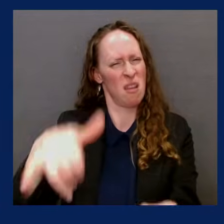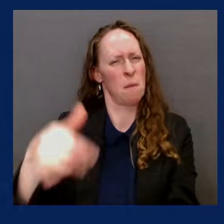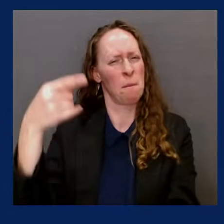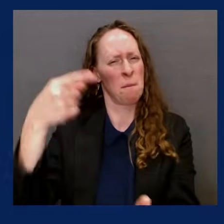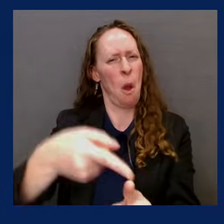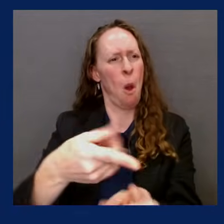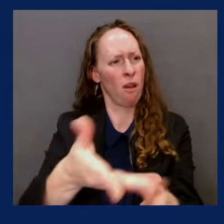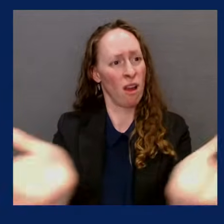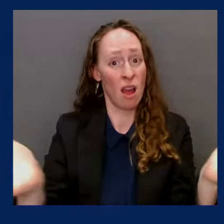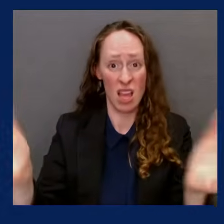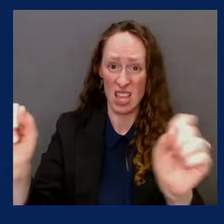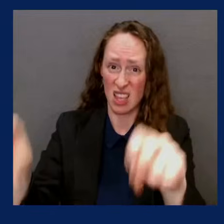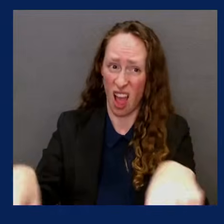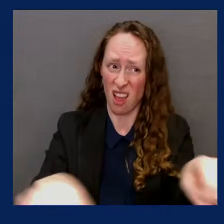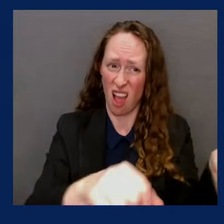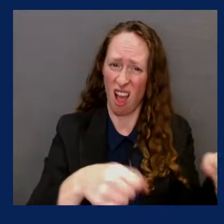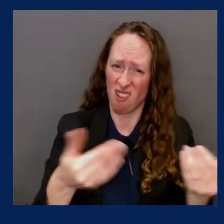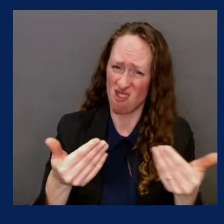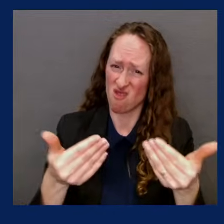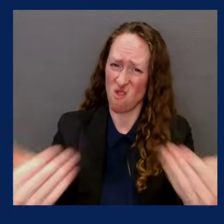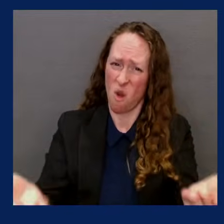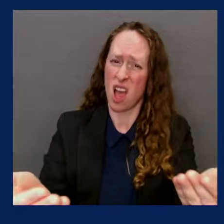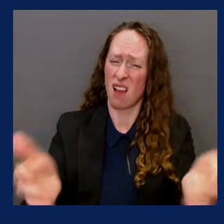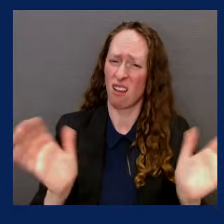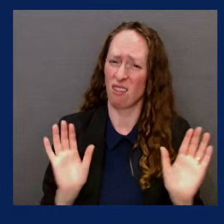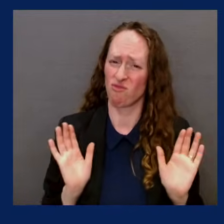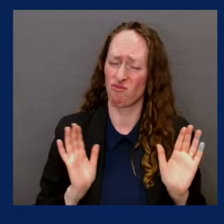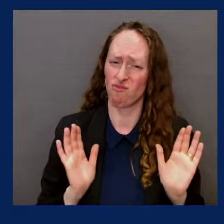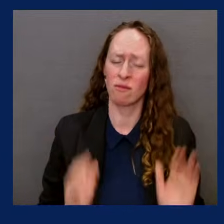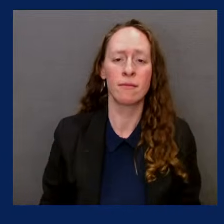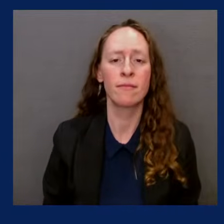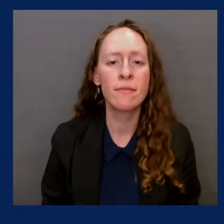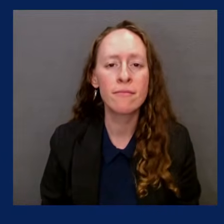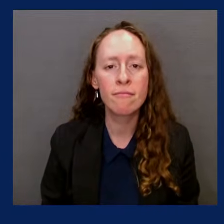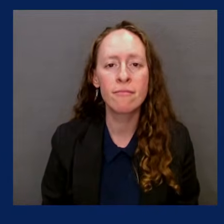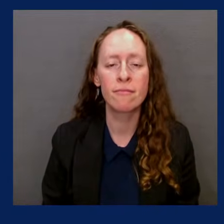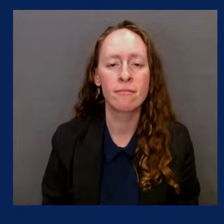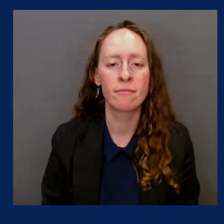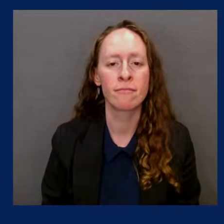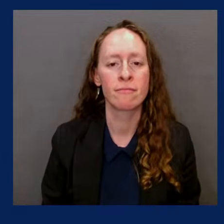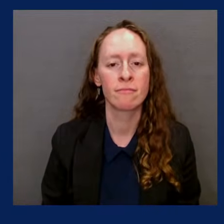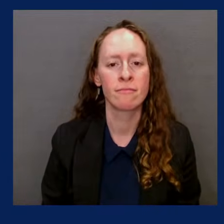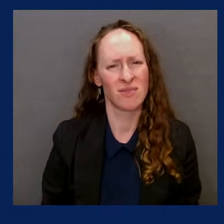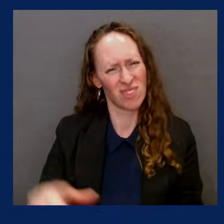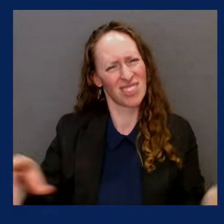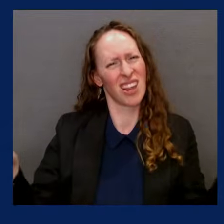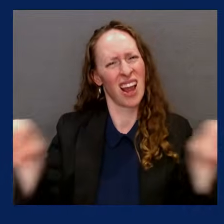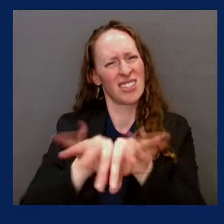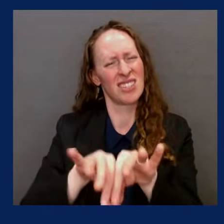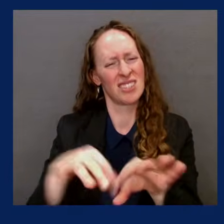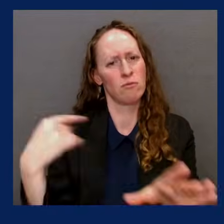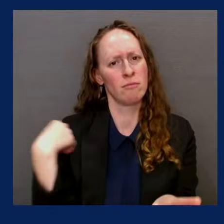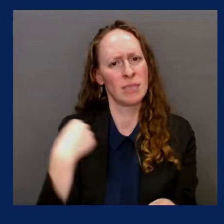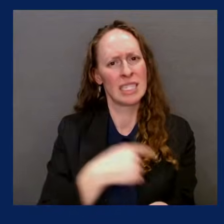And it's in addition to the fact that we put together the Quad, which they didn't like. The Quad is a very important piece as well.